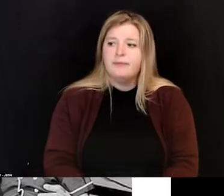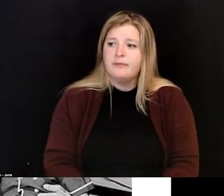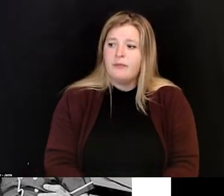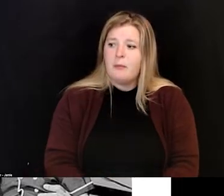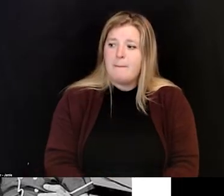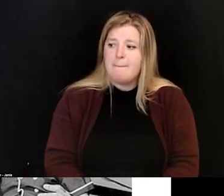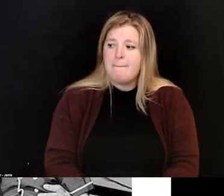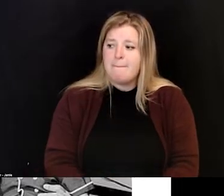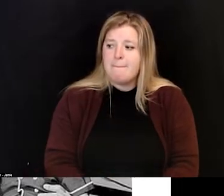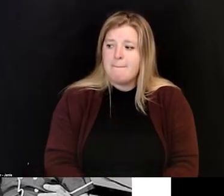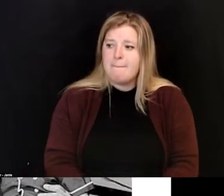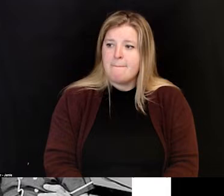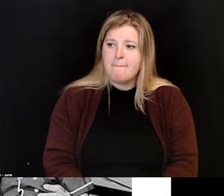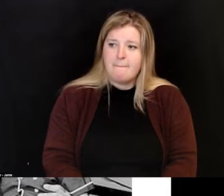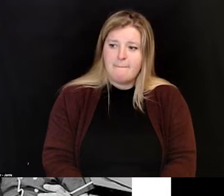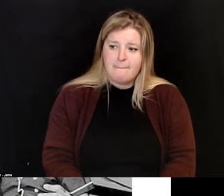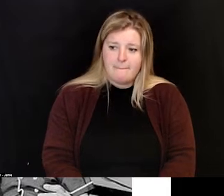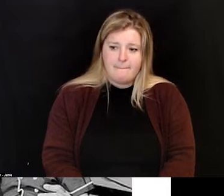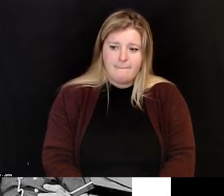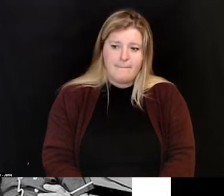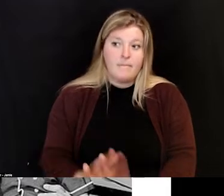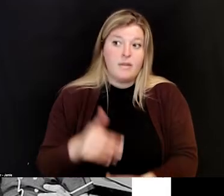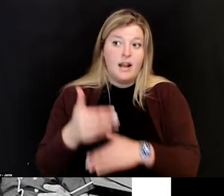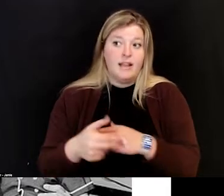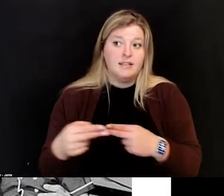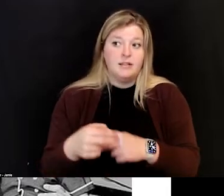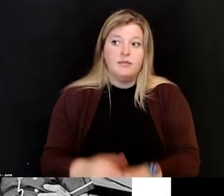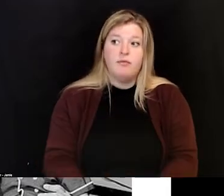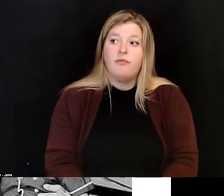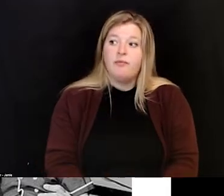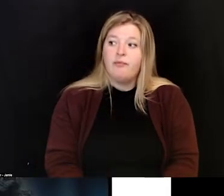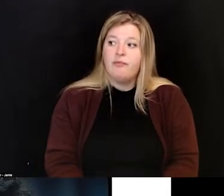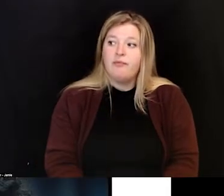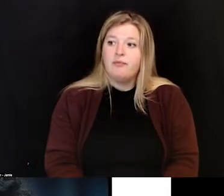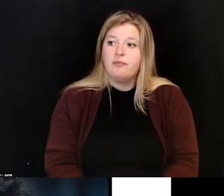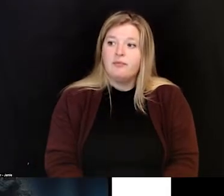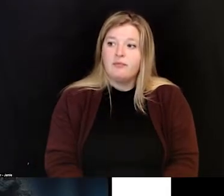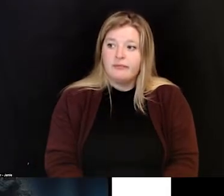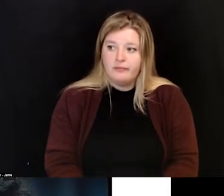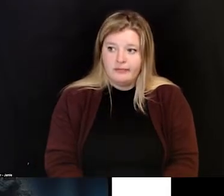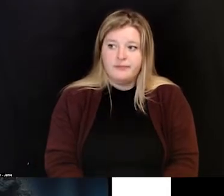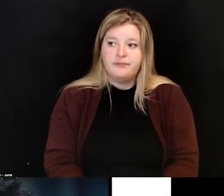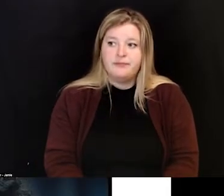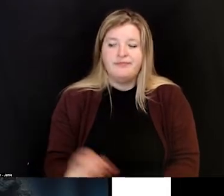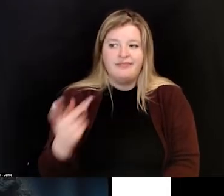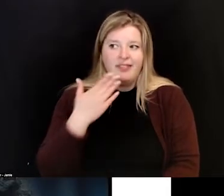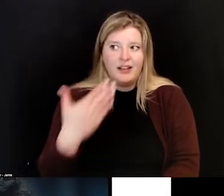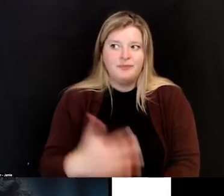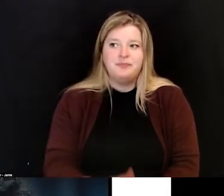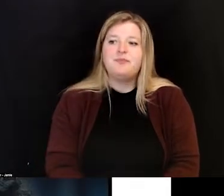The other area that--I'm pausing for the next slide to come up. Thank you.